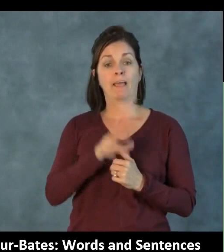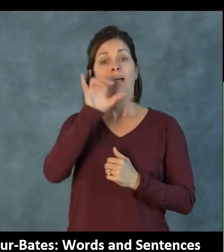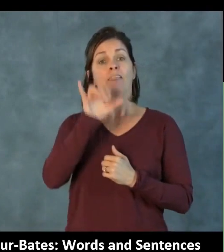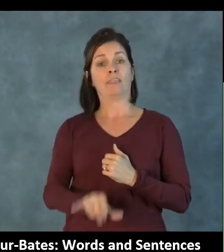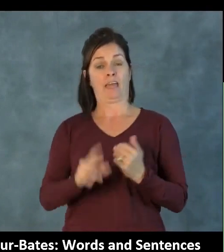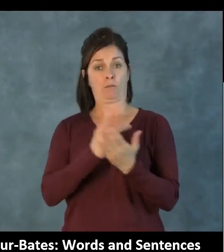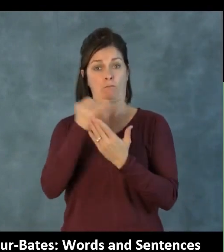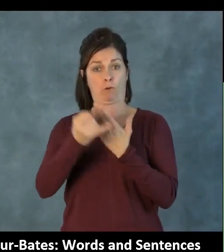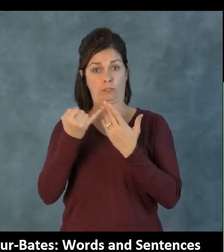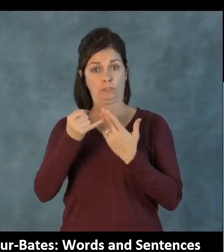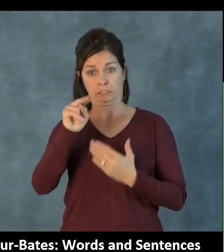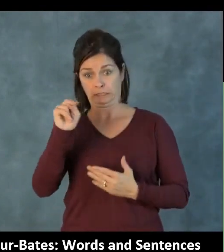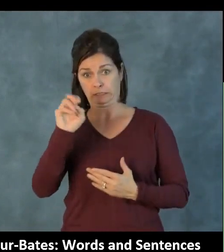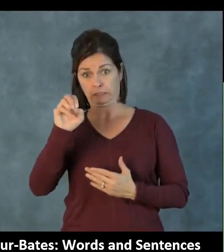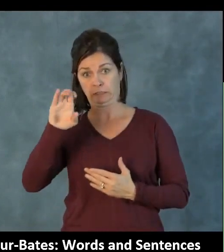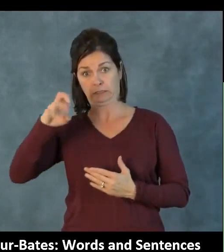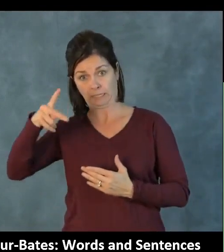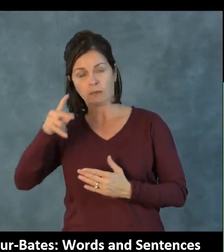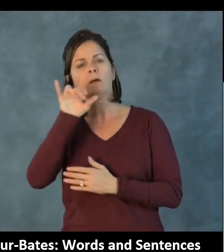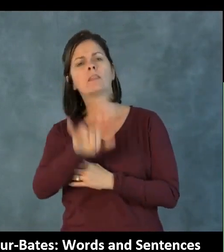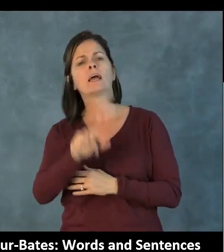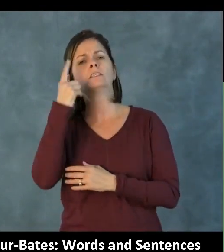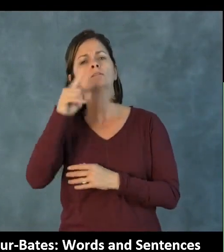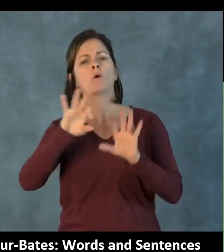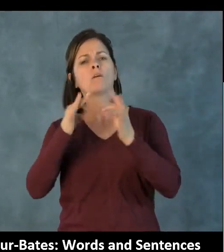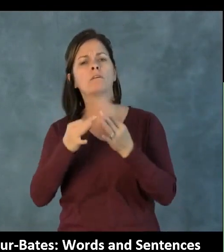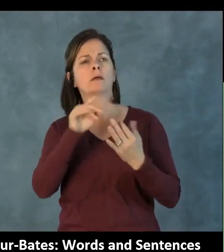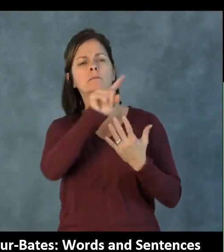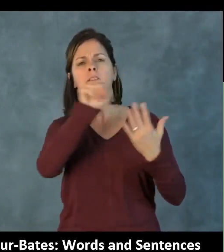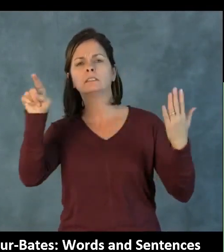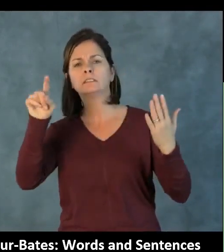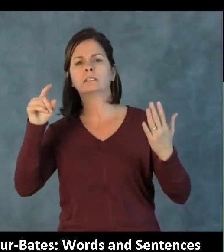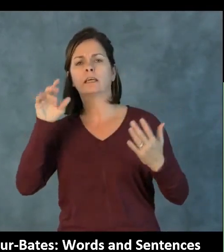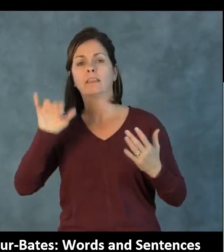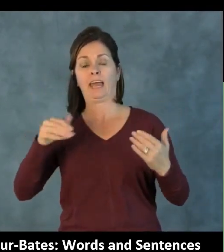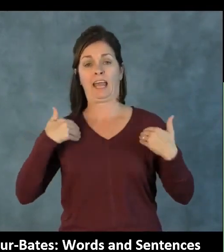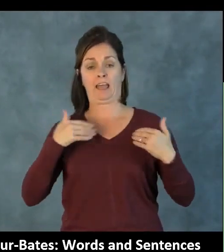This particular project is specifically for families, who have children, who are either Deaf